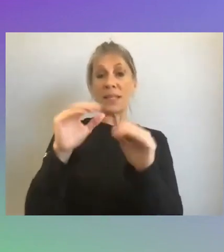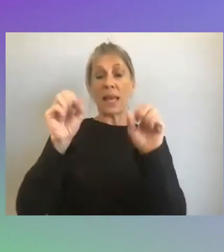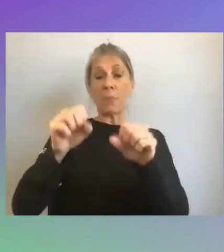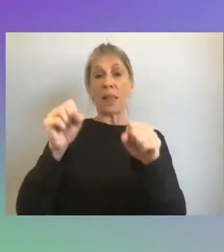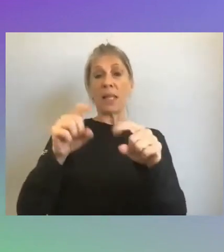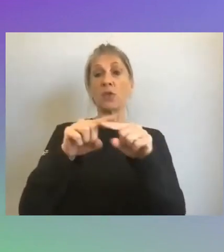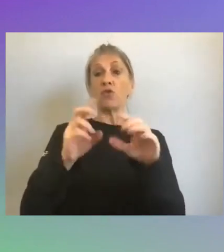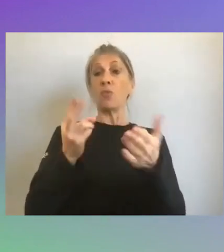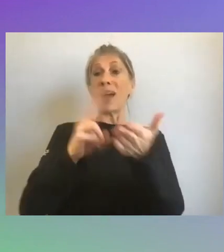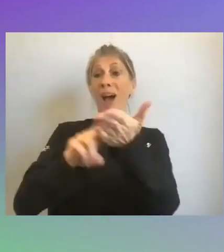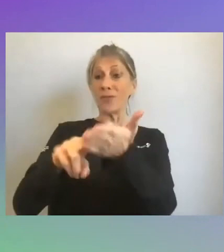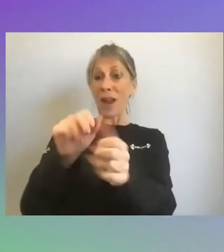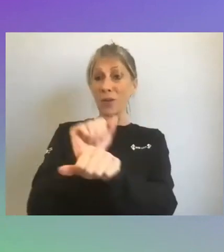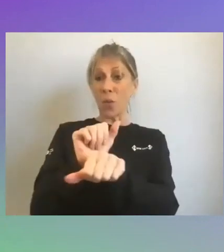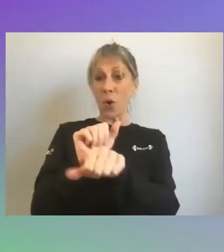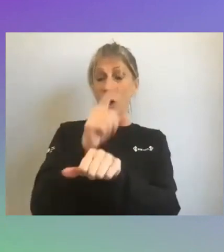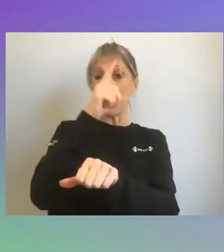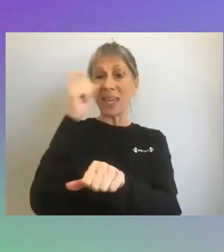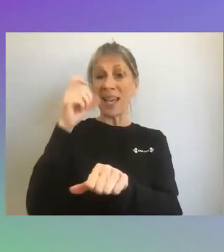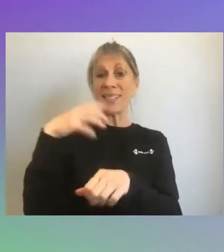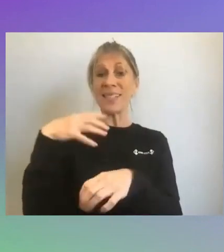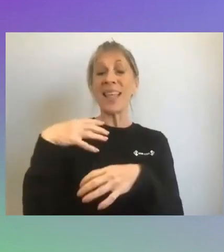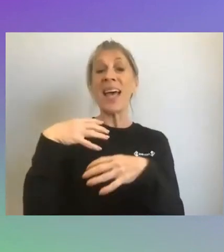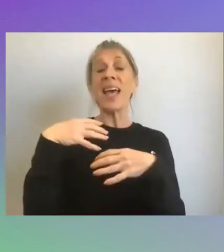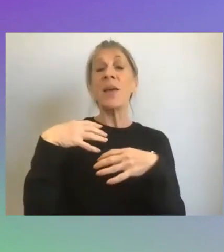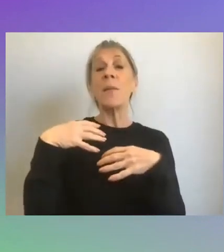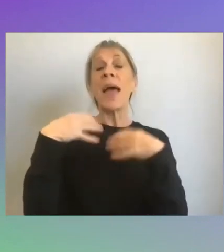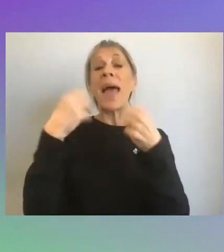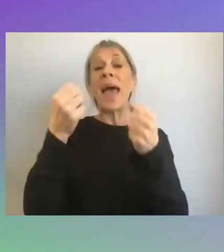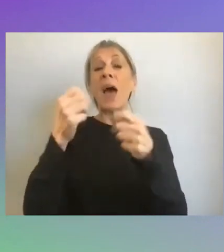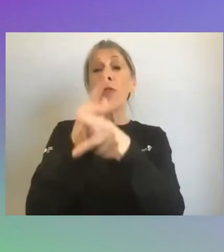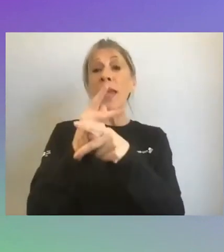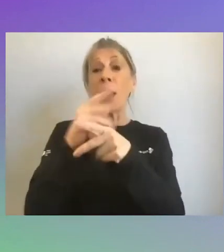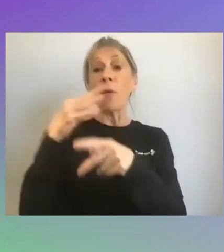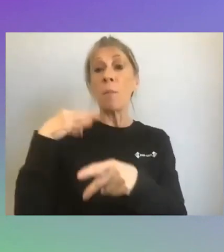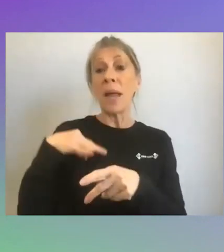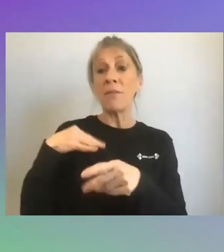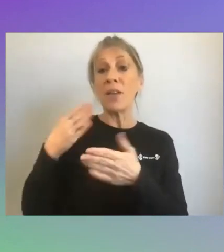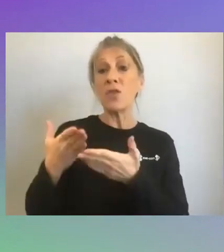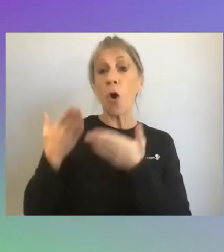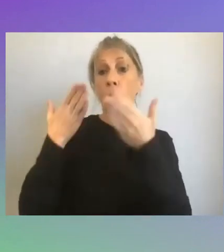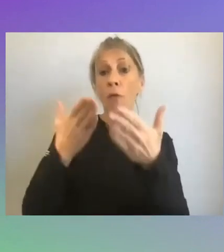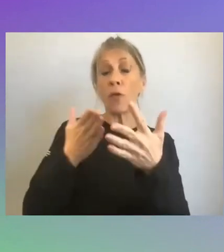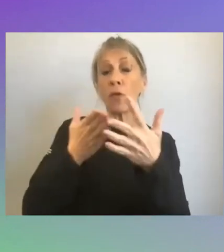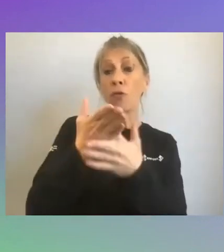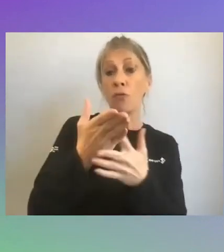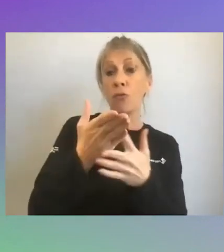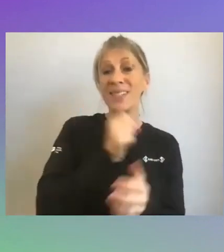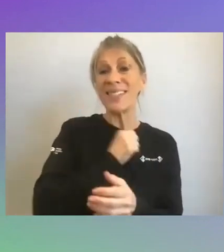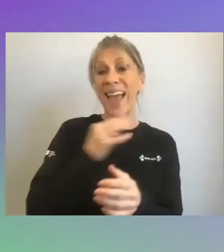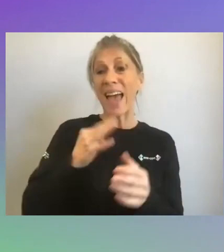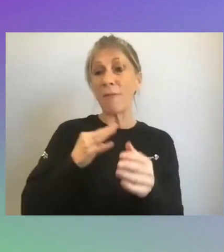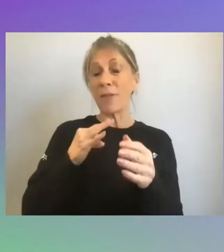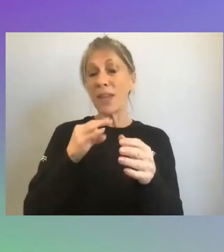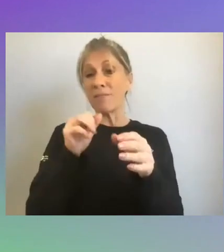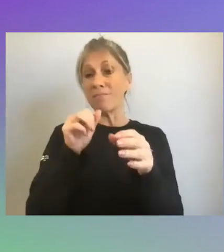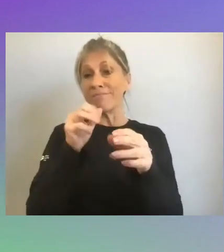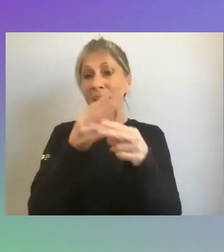health care benefits that are often offered through, uh, staffing firms and, and contract